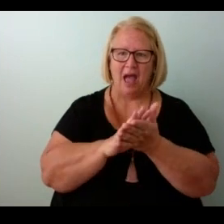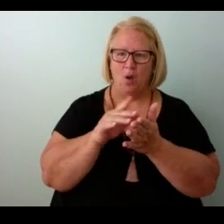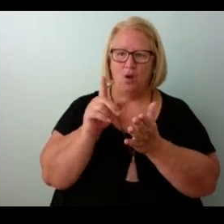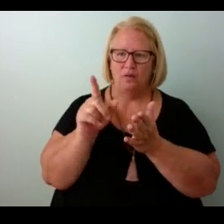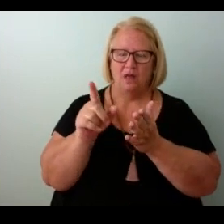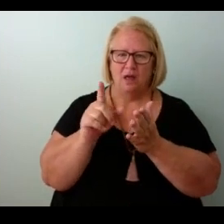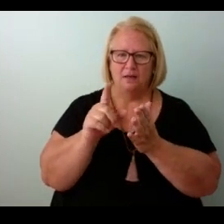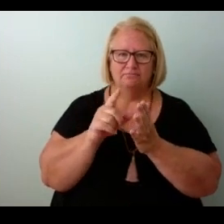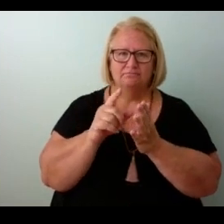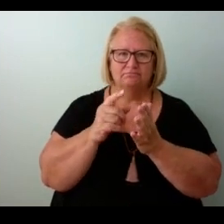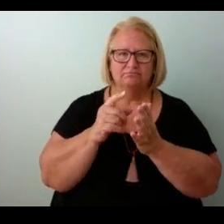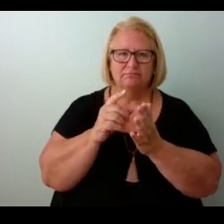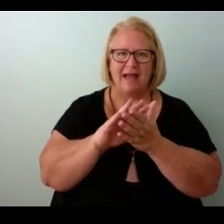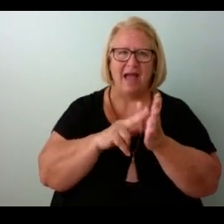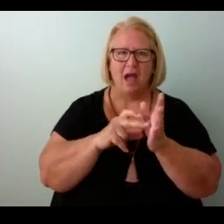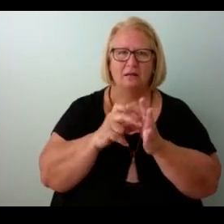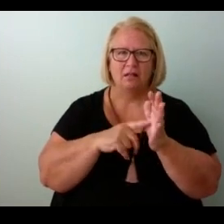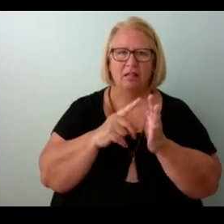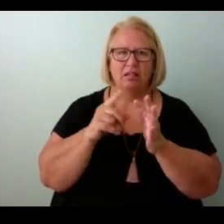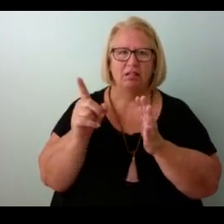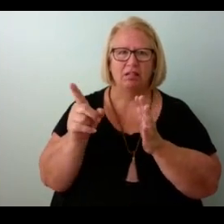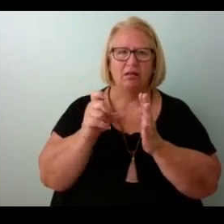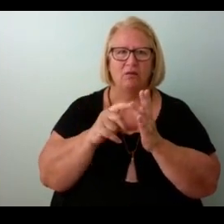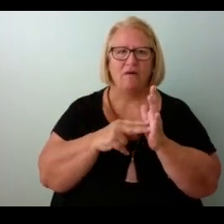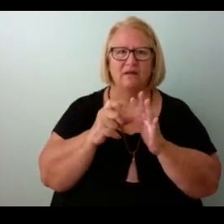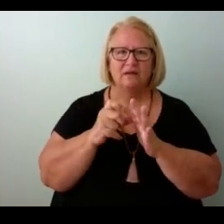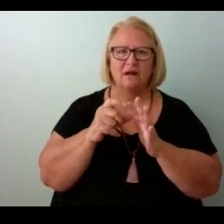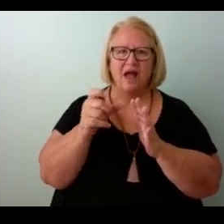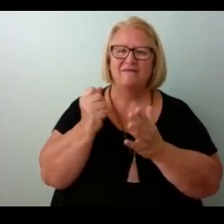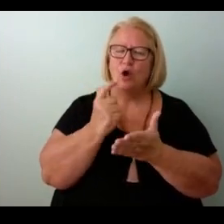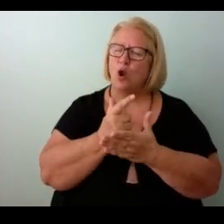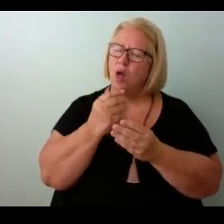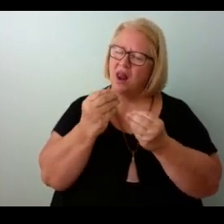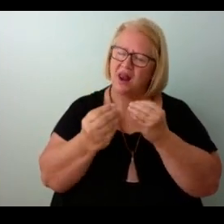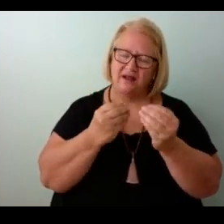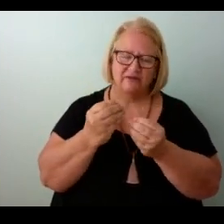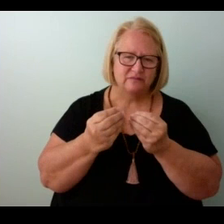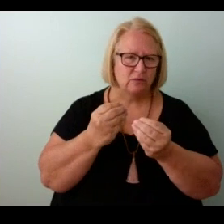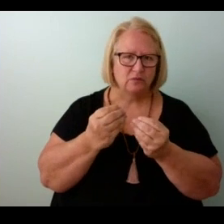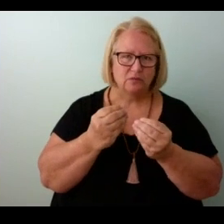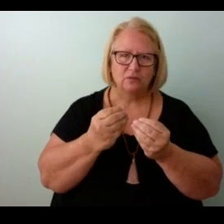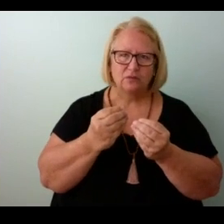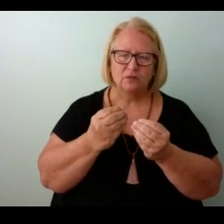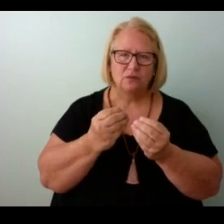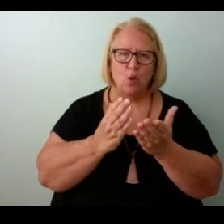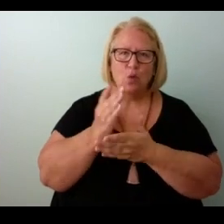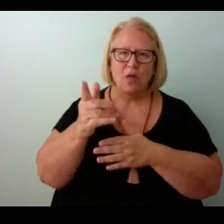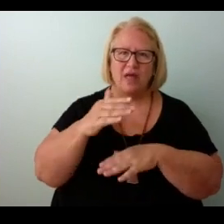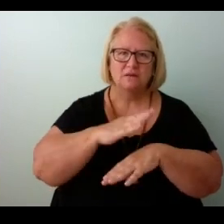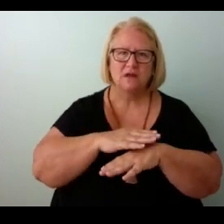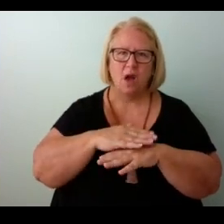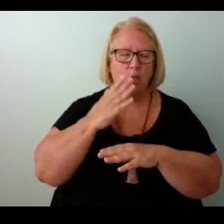COVID. There was a lot of flexibility given to a lot of people when COVID hit and the economy